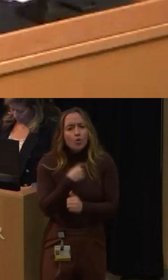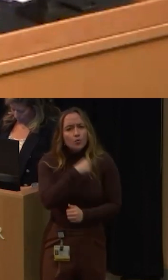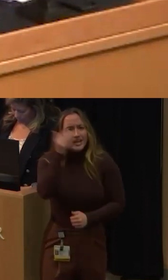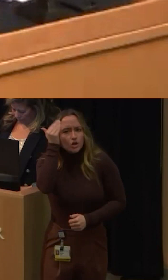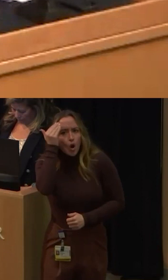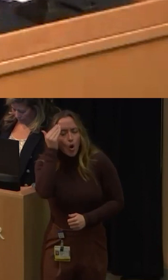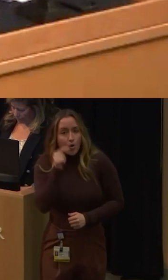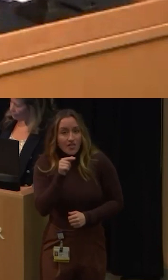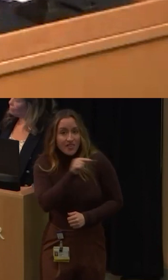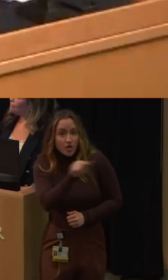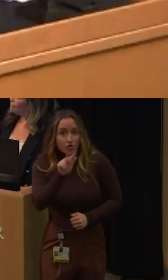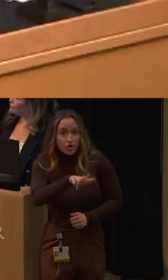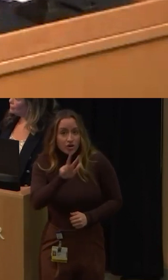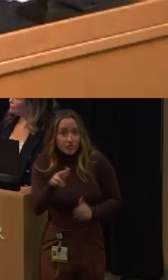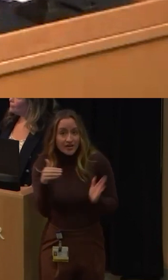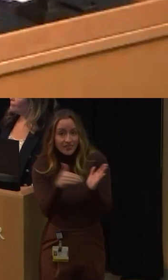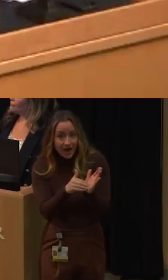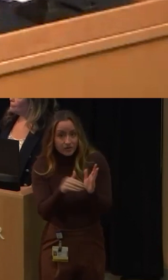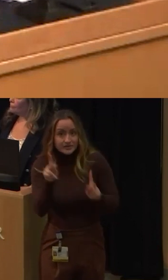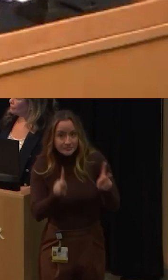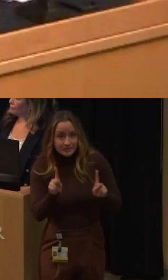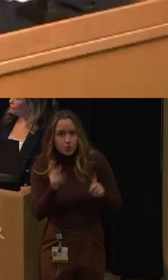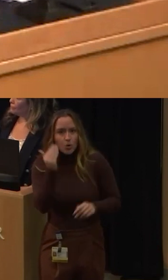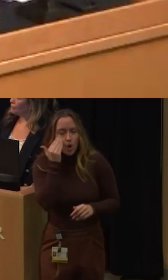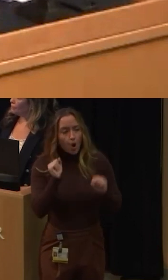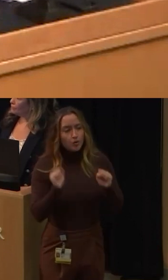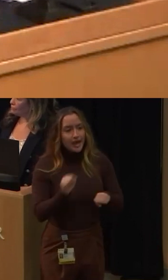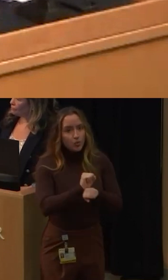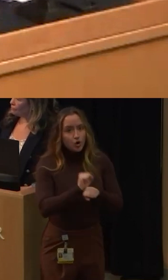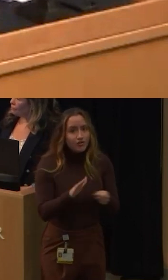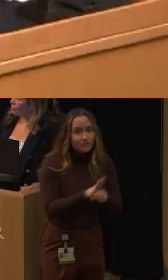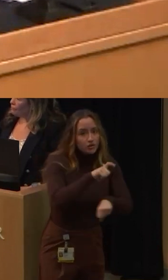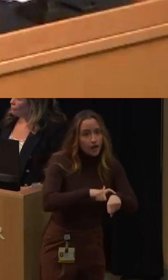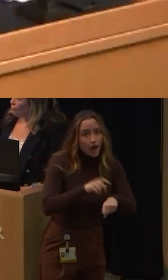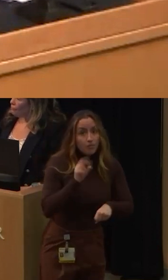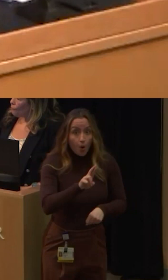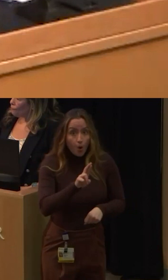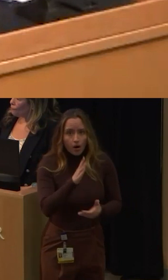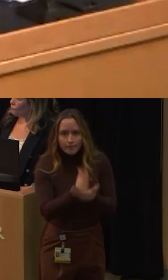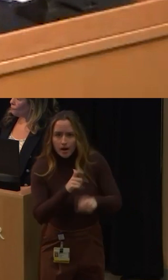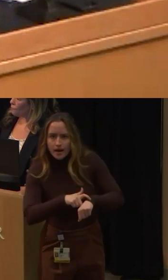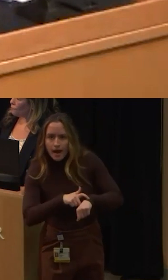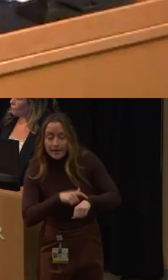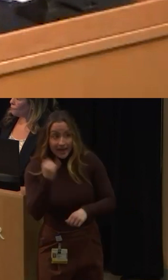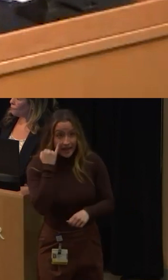have the opportunity to work full-time versus part-time? How can we ensure that those people who do work full-time